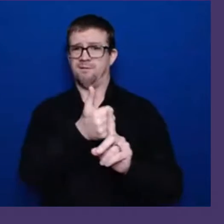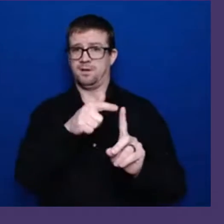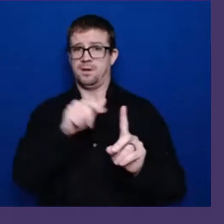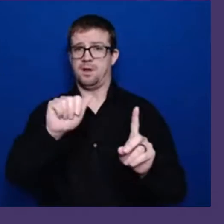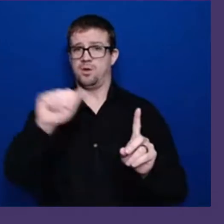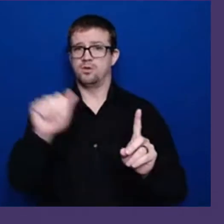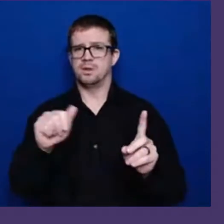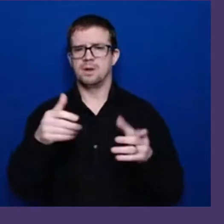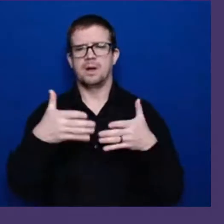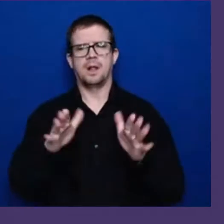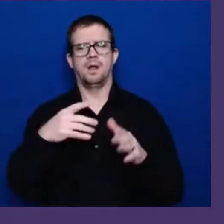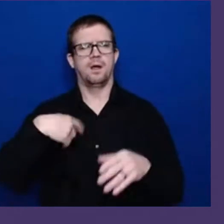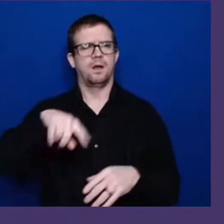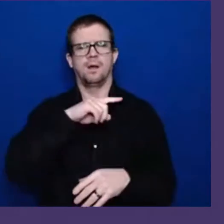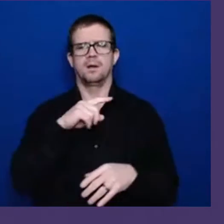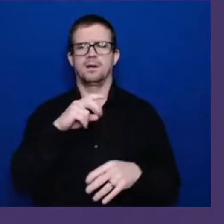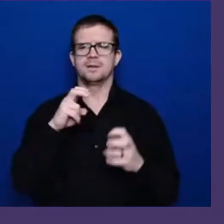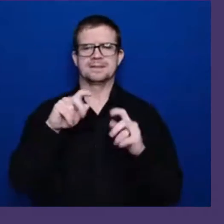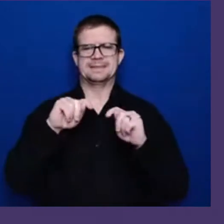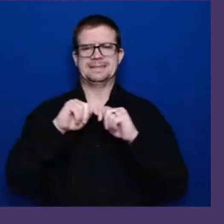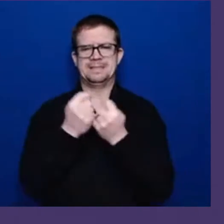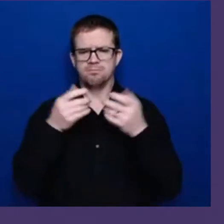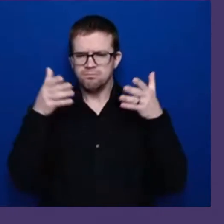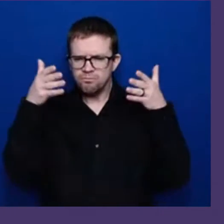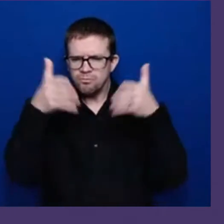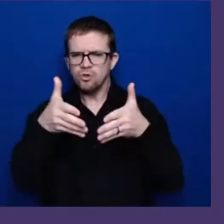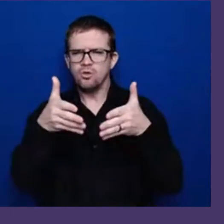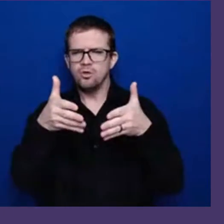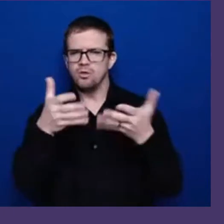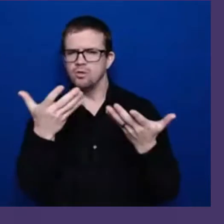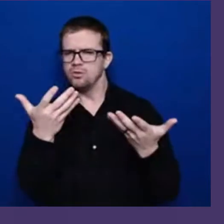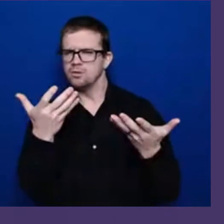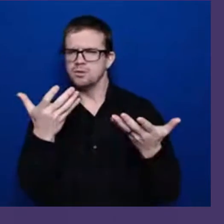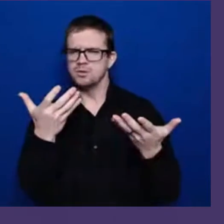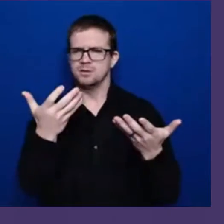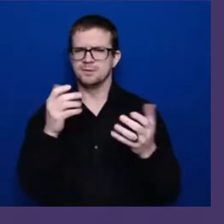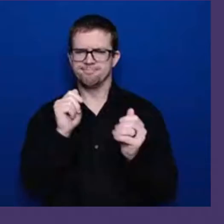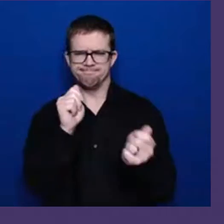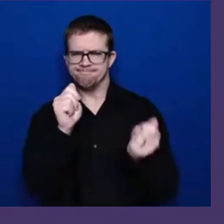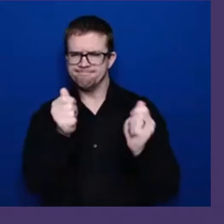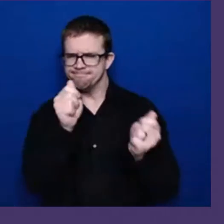controlled prompting, and fine-tuning context-specific data.